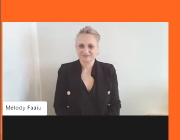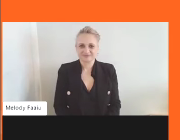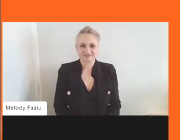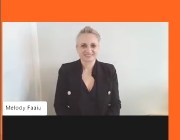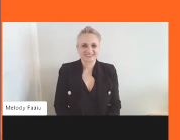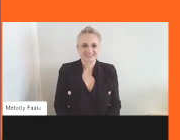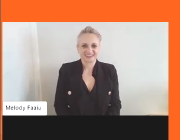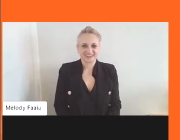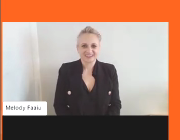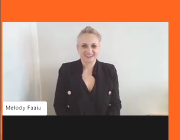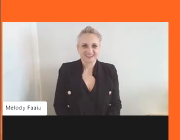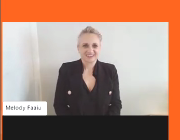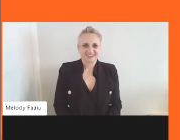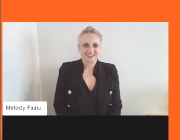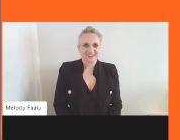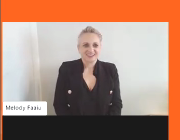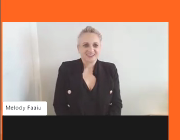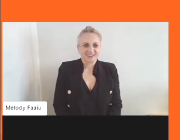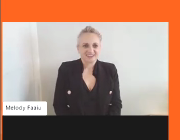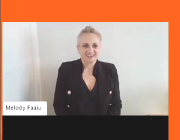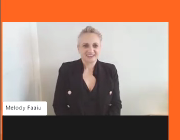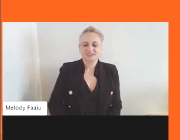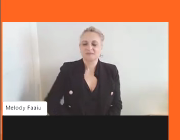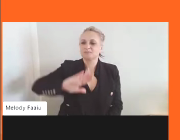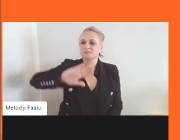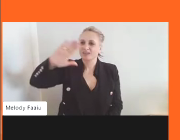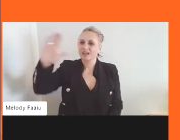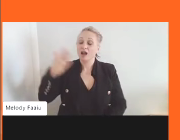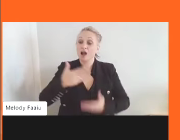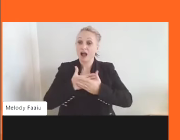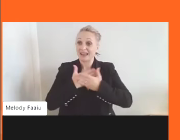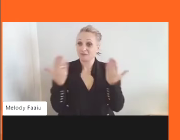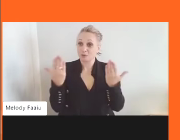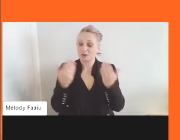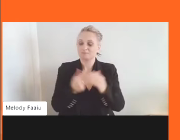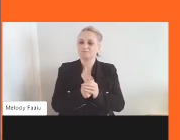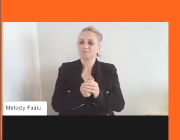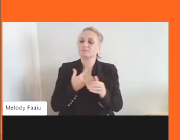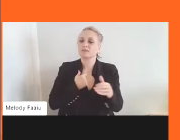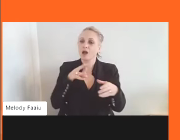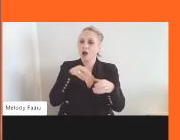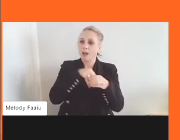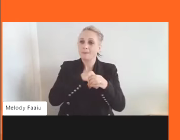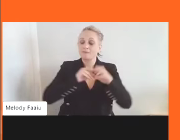I'm involved in a research project that is looking at making the public